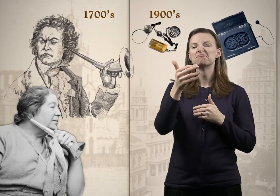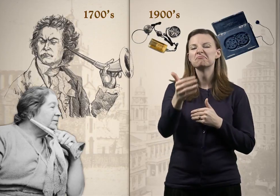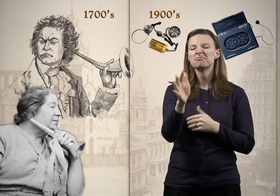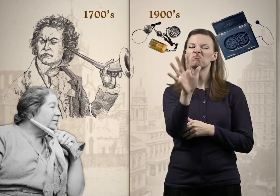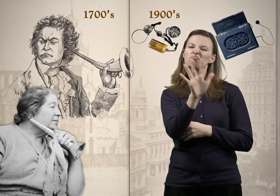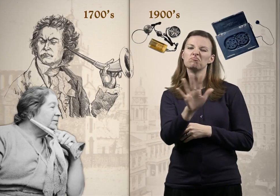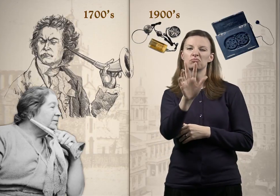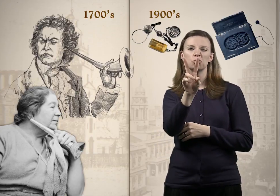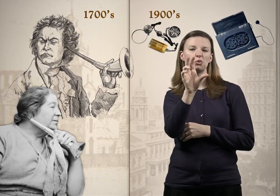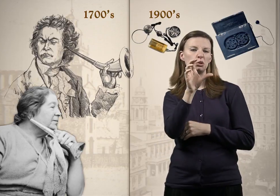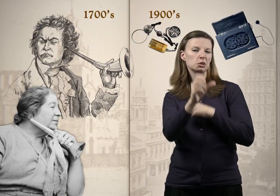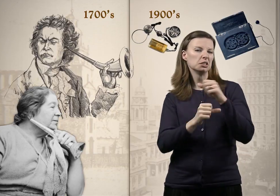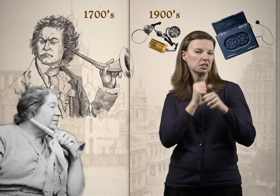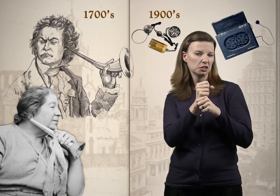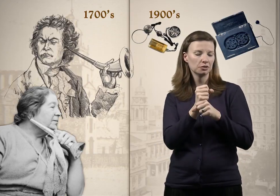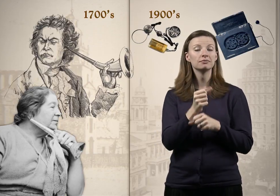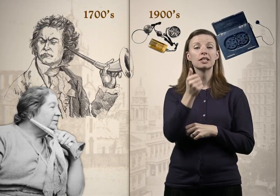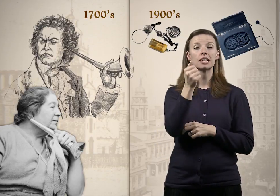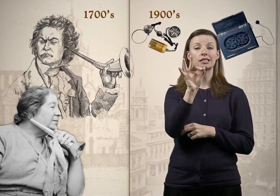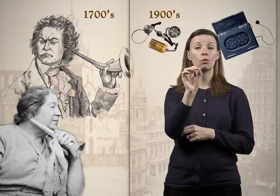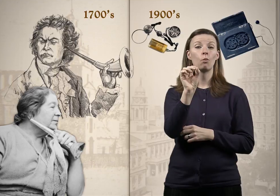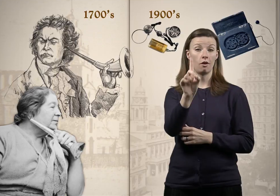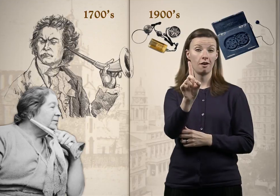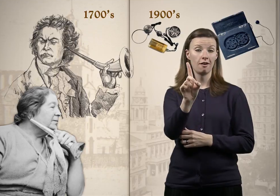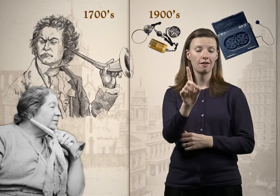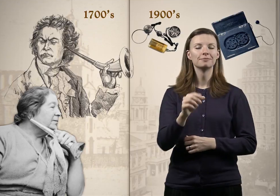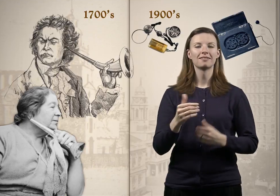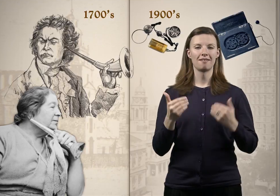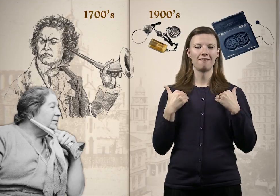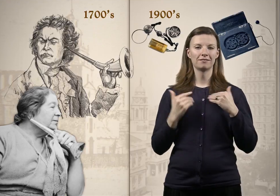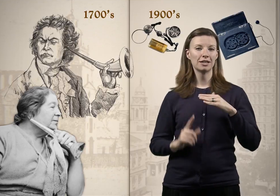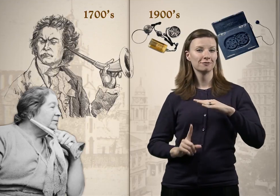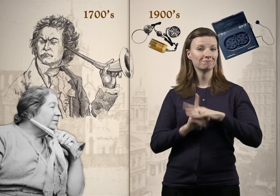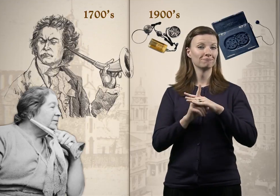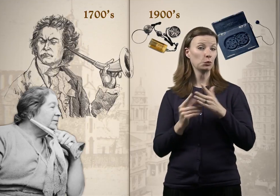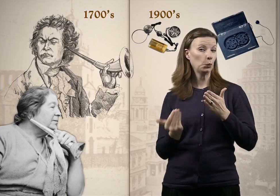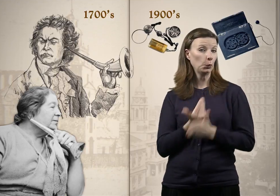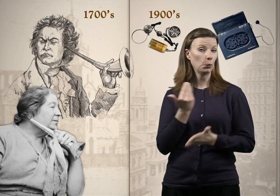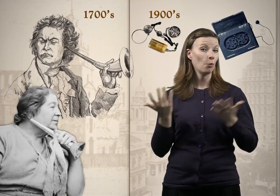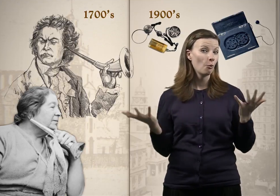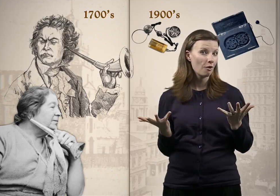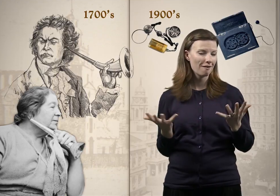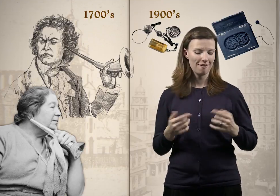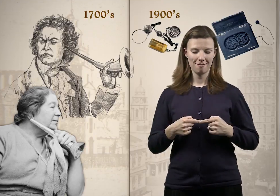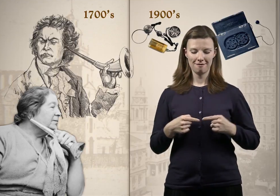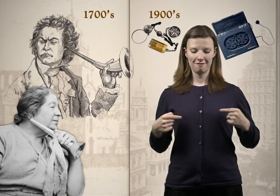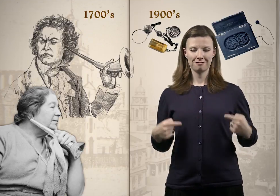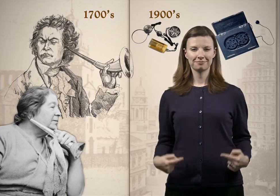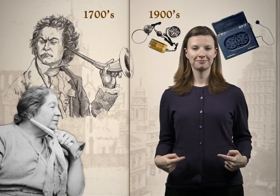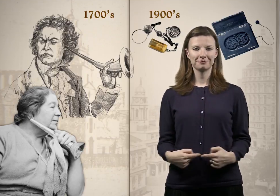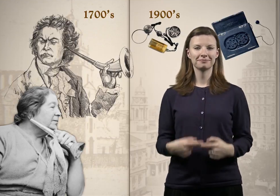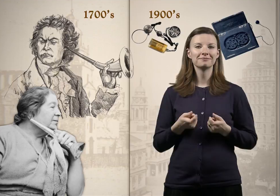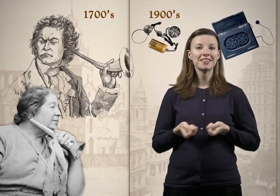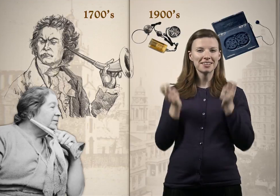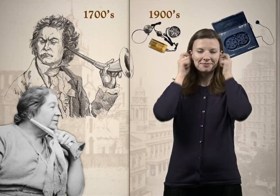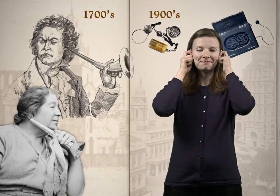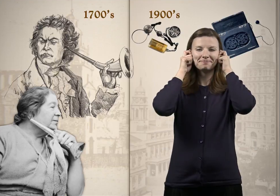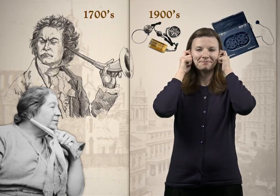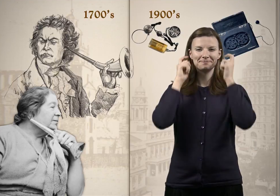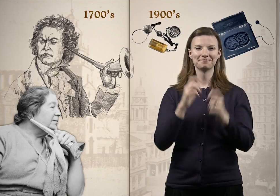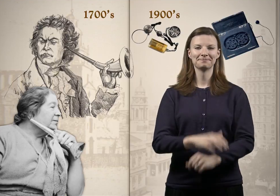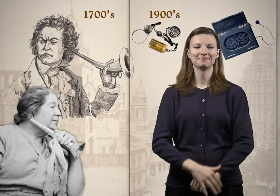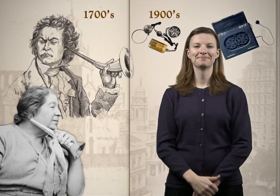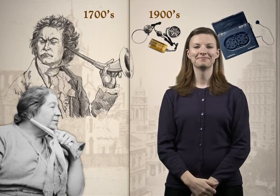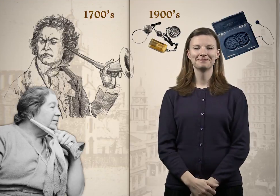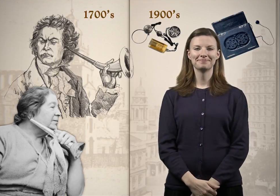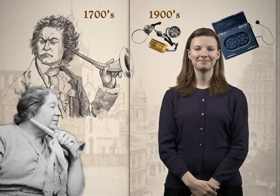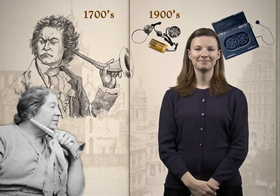Just a couple centuries later in 1900's, the first Electric Hearing Aid was developed.